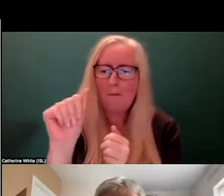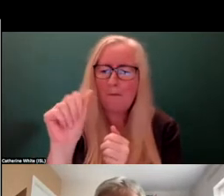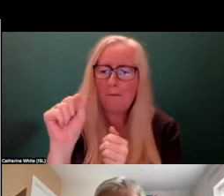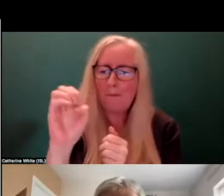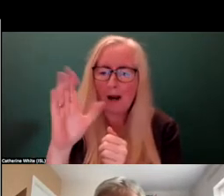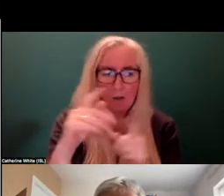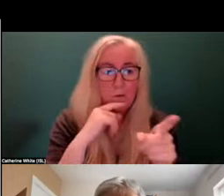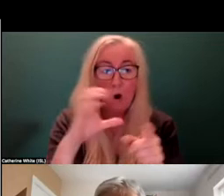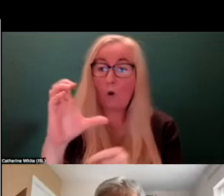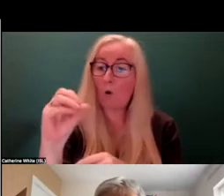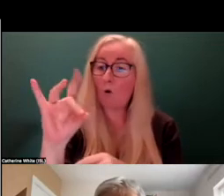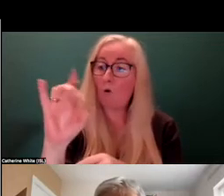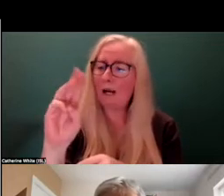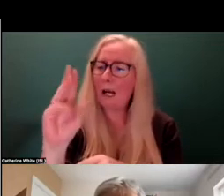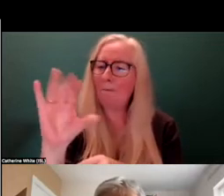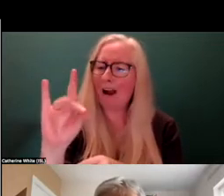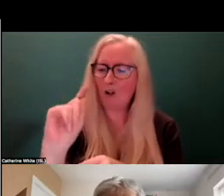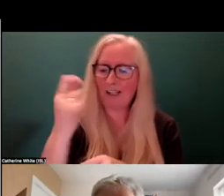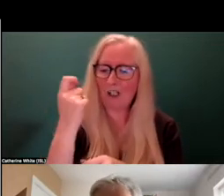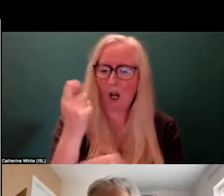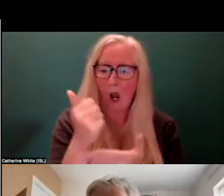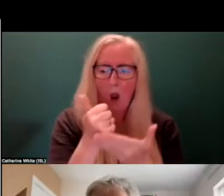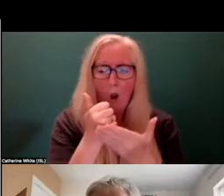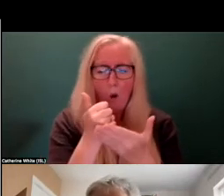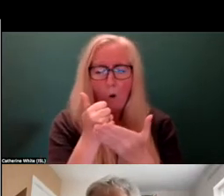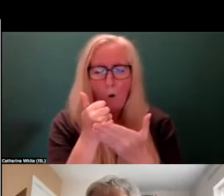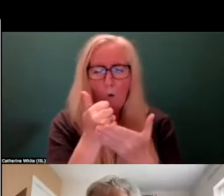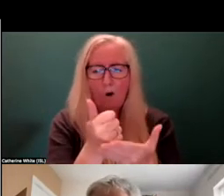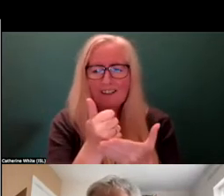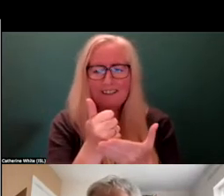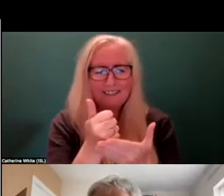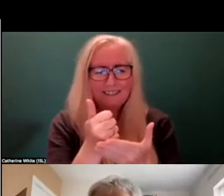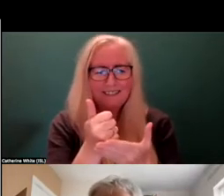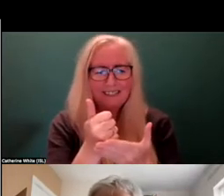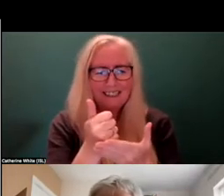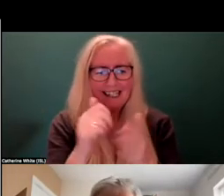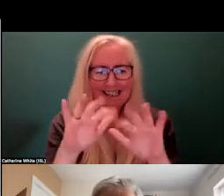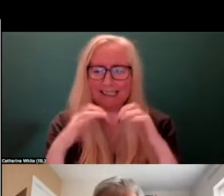Recently our Croke Park was awarded, I think, the first age-friendly stadium in